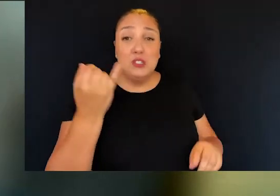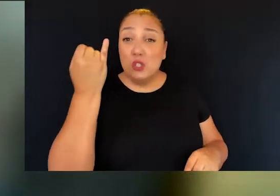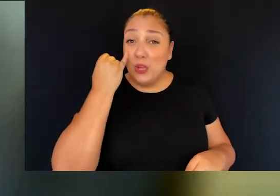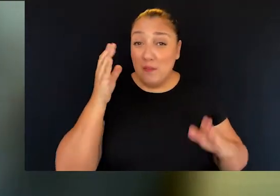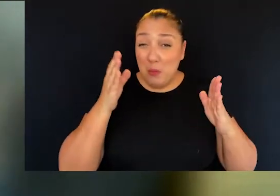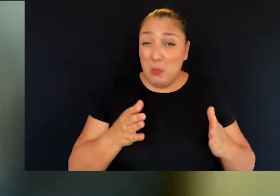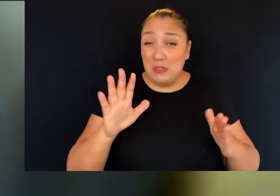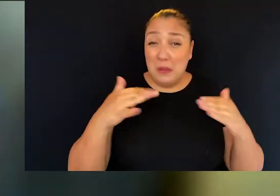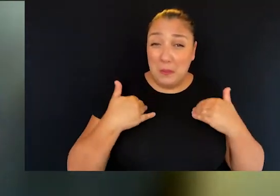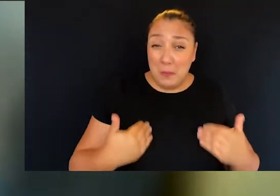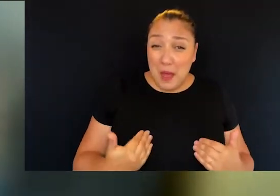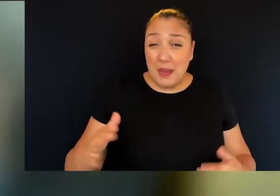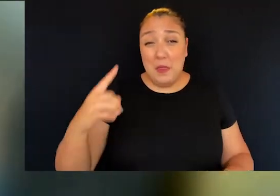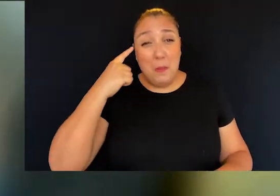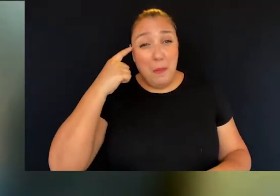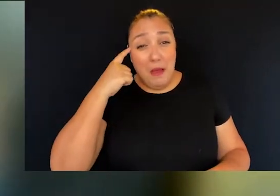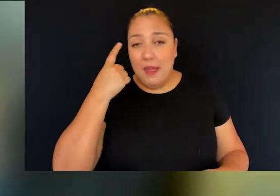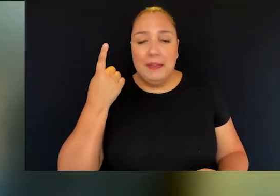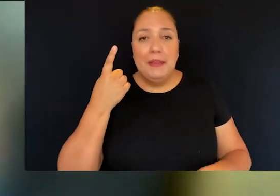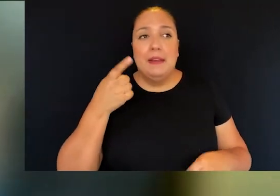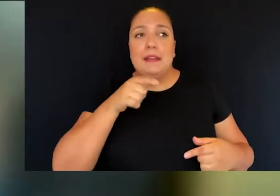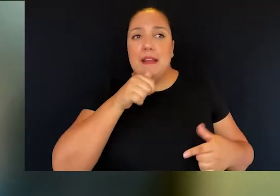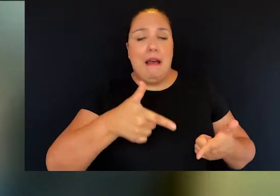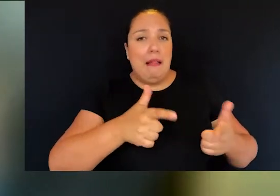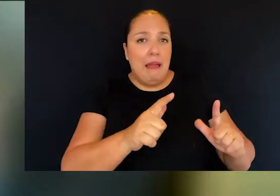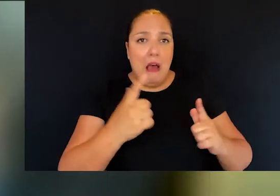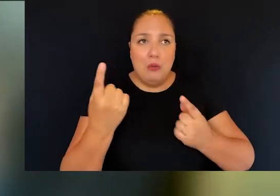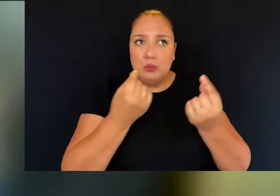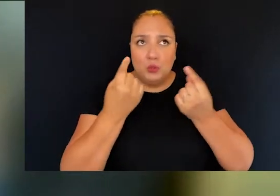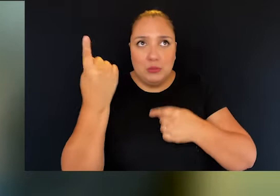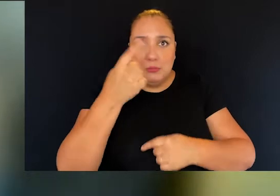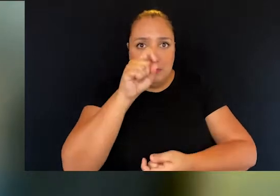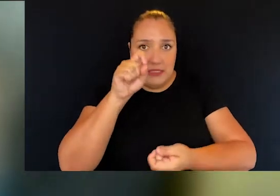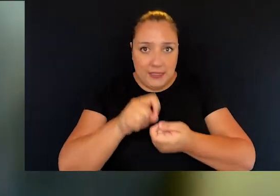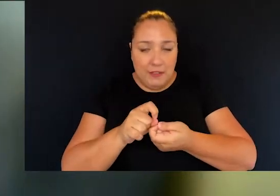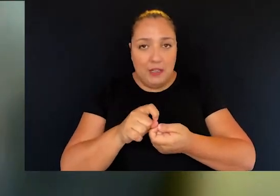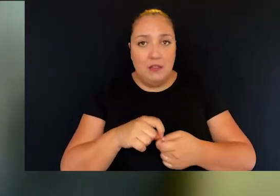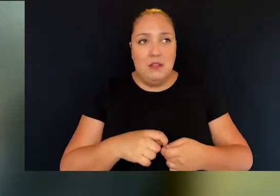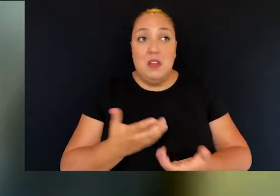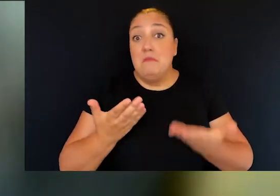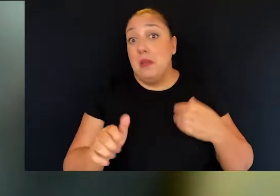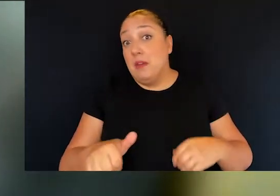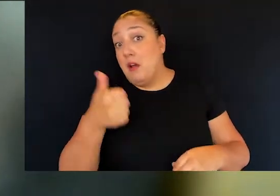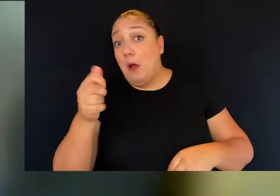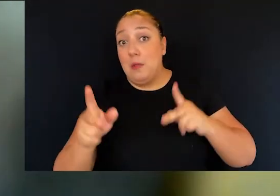or some combination of the two doesn't let them do a particular thing that most other people can do,